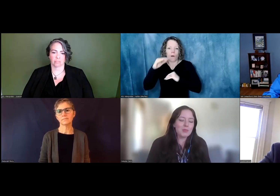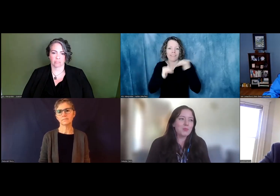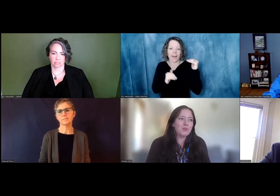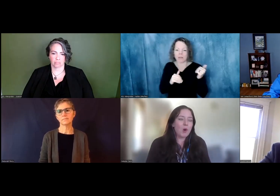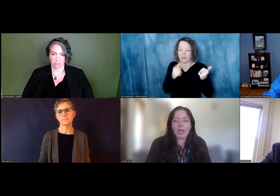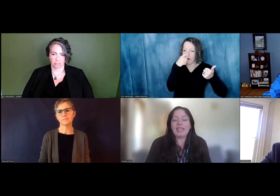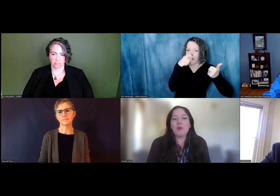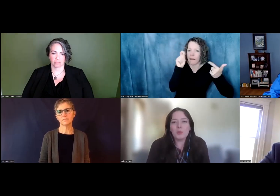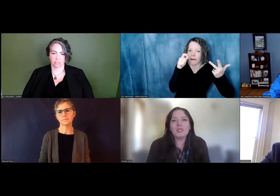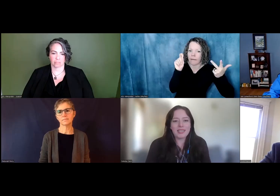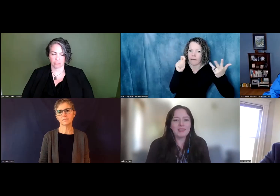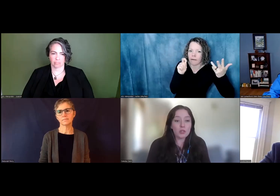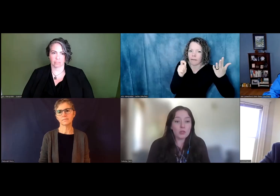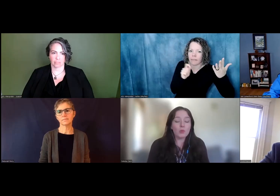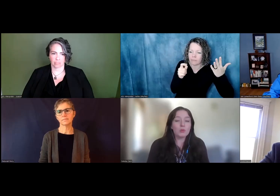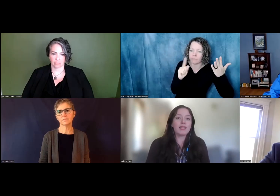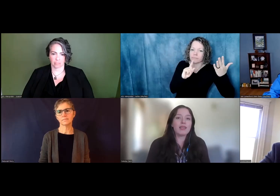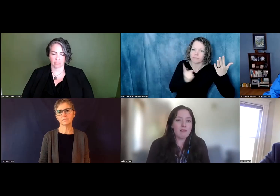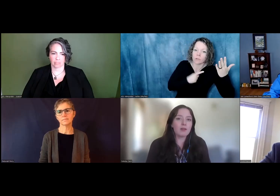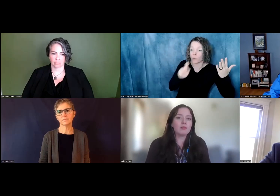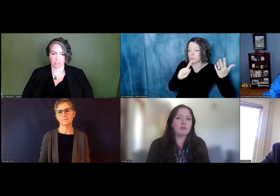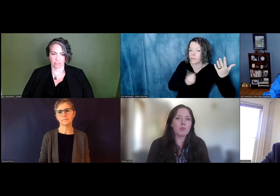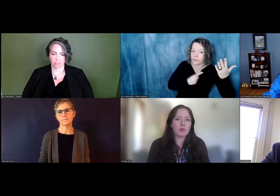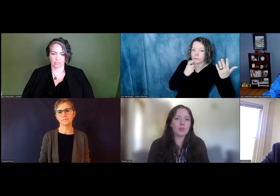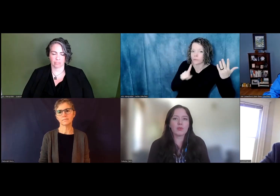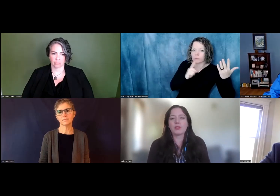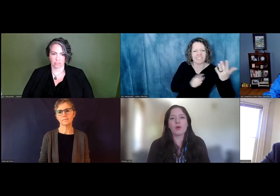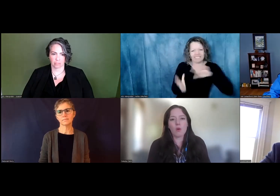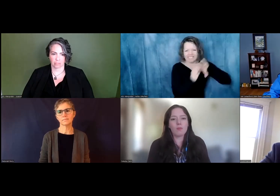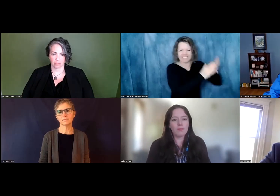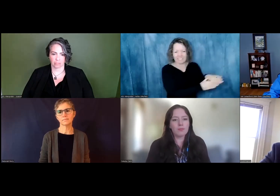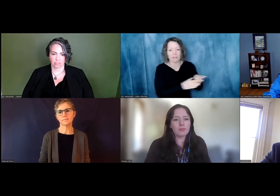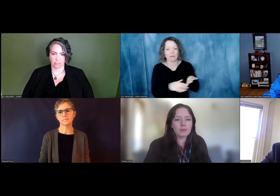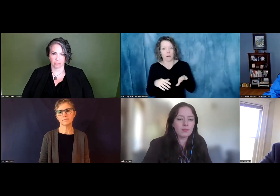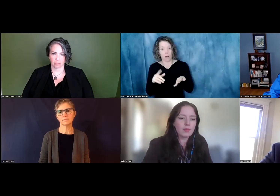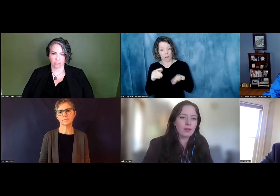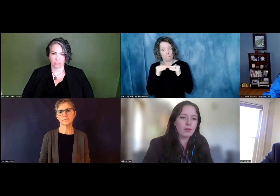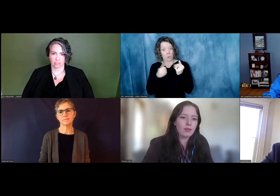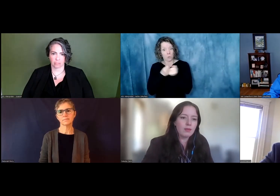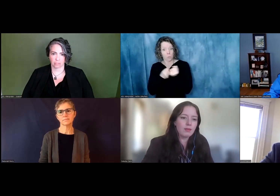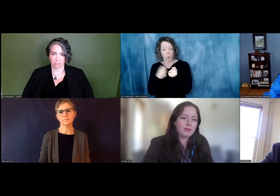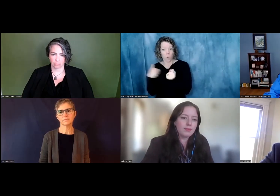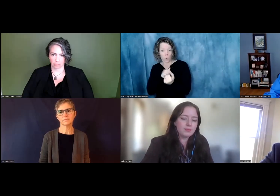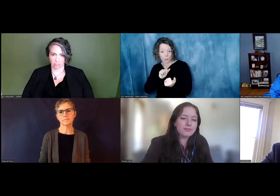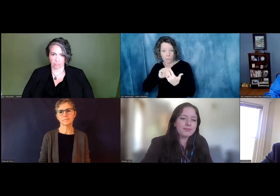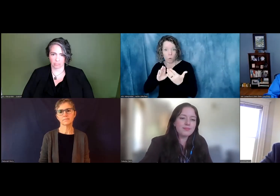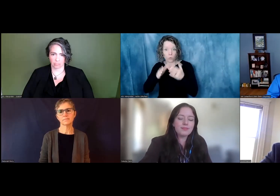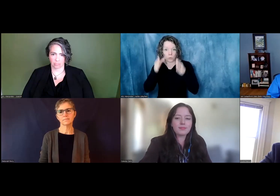you can only - should only - ever approach the person as a whole. Thank you, Celeste.